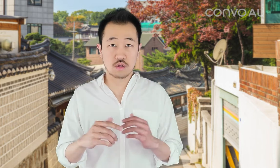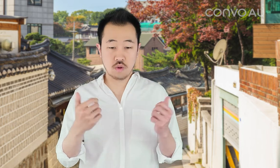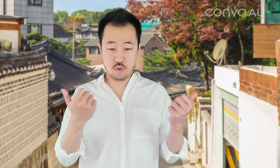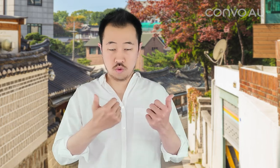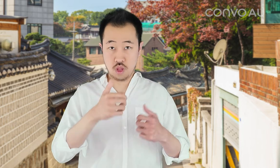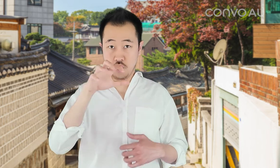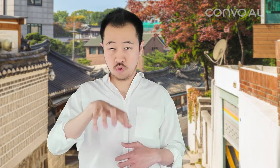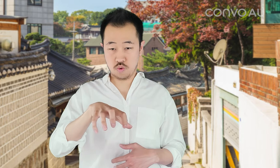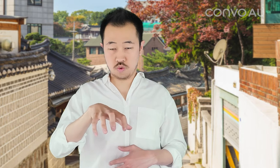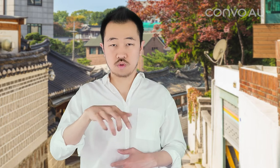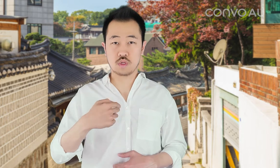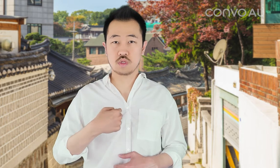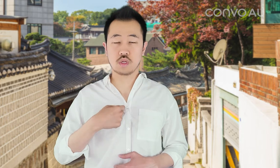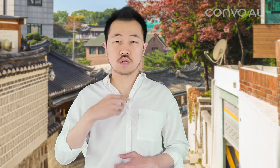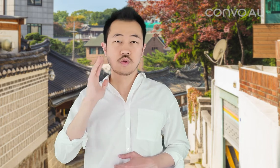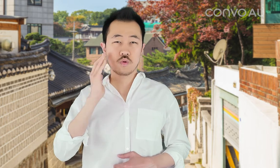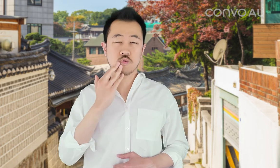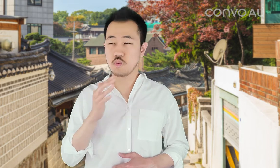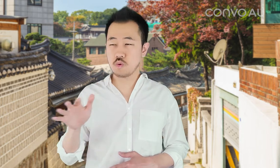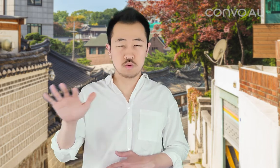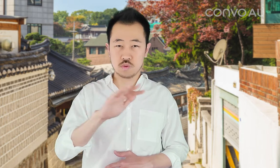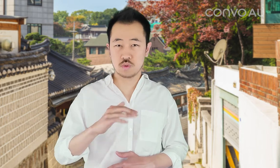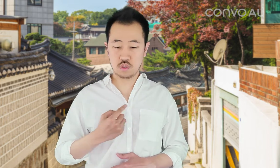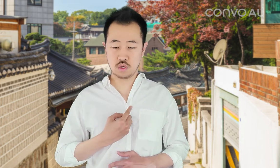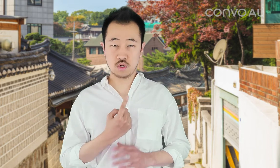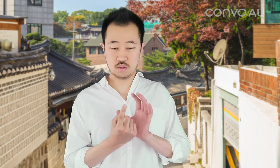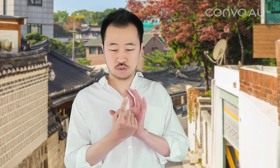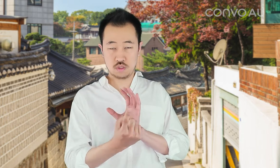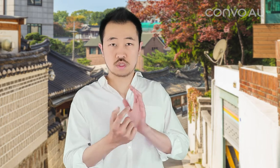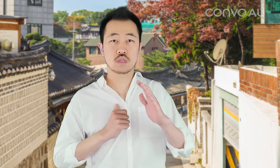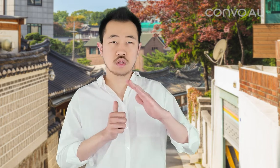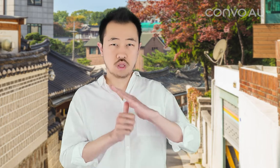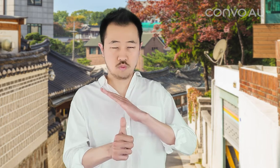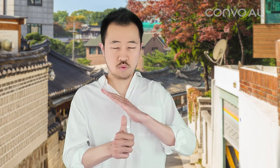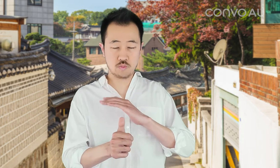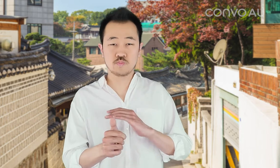where I was the only Deaf delegate that presented.